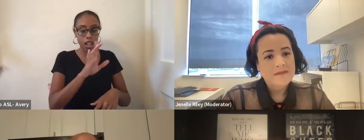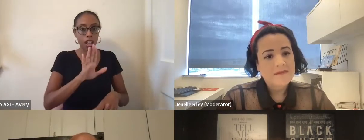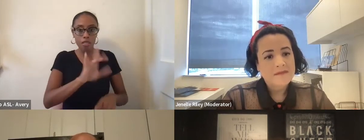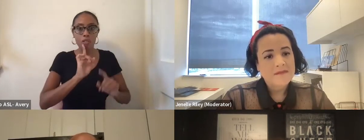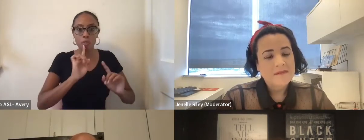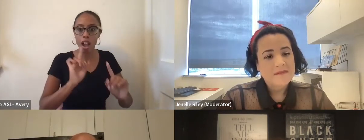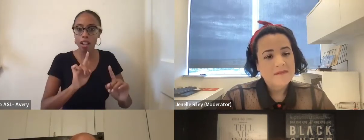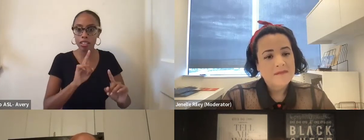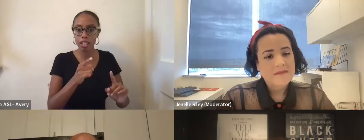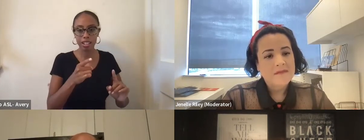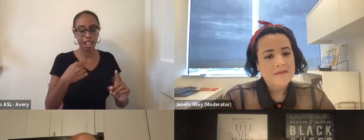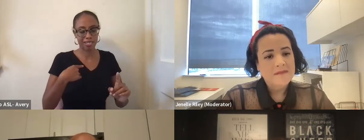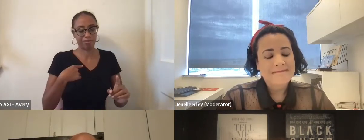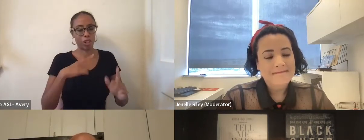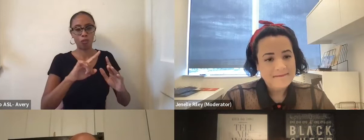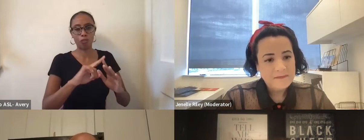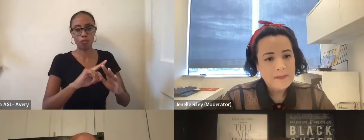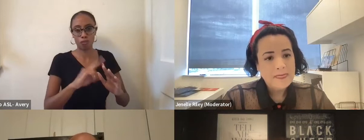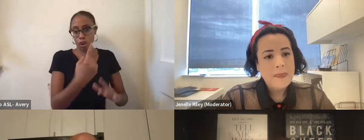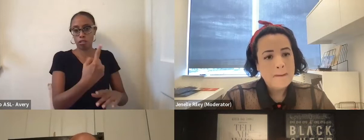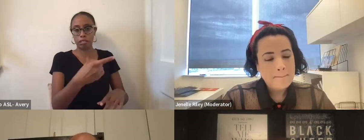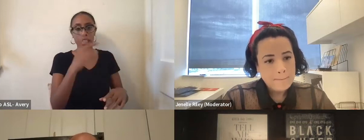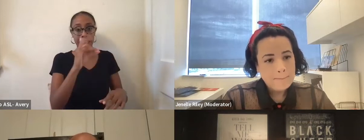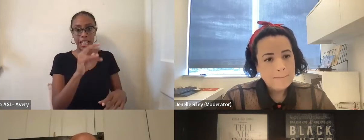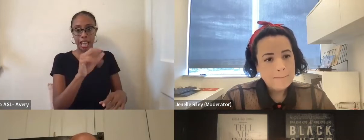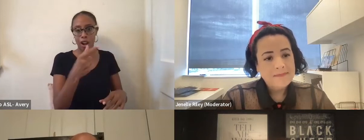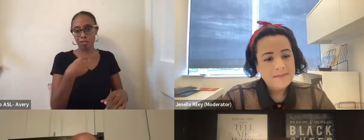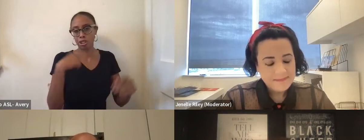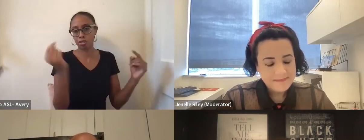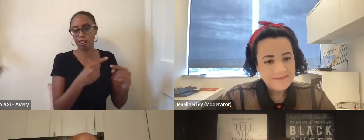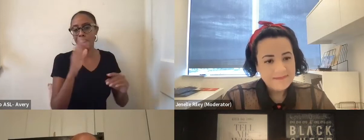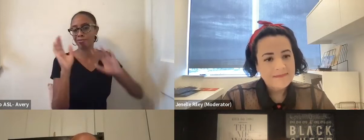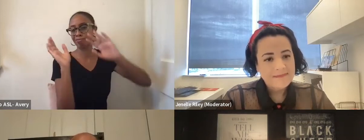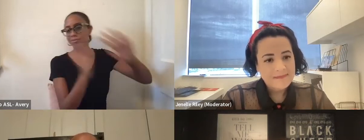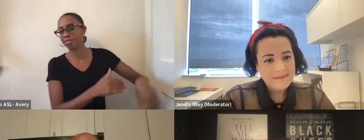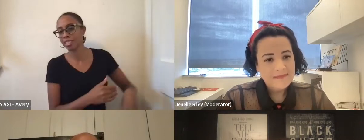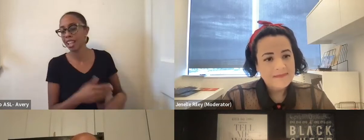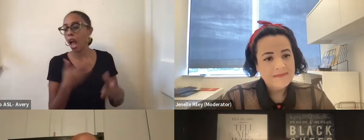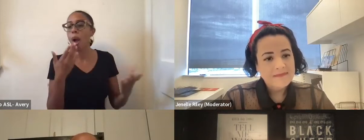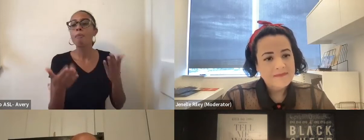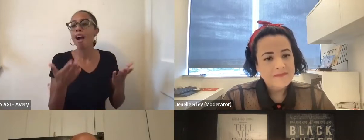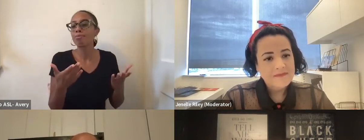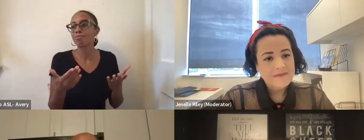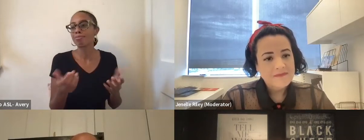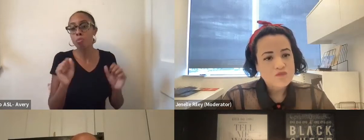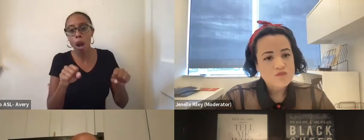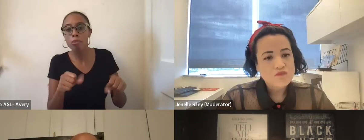people felt at the time, which is things like this don't happen to people like that. This wasn't the way that fairytale was supposed to end.